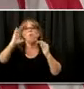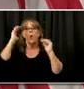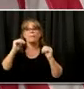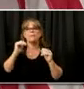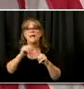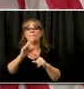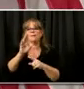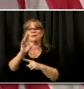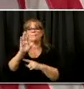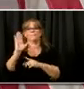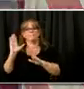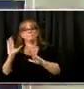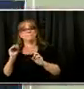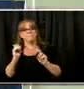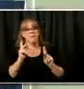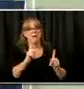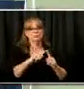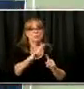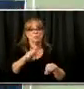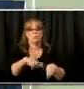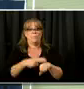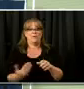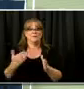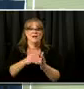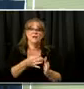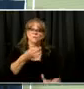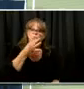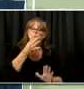university